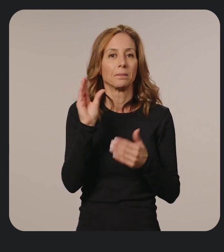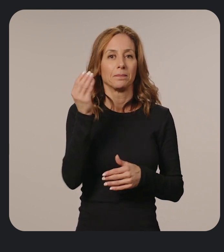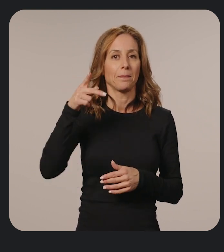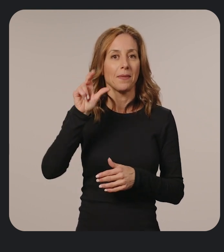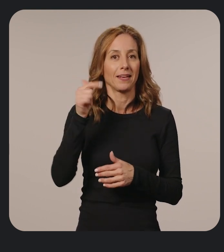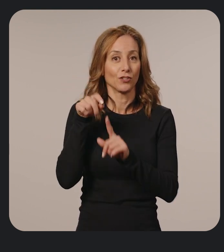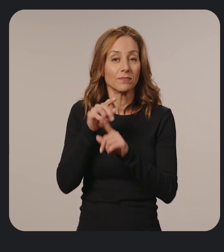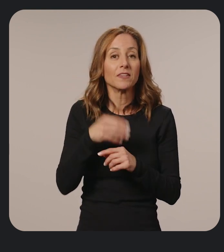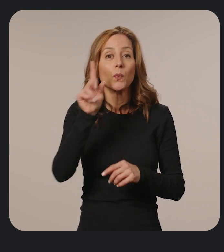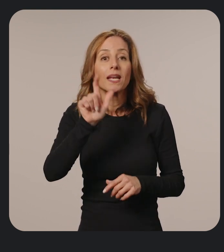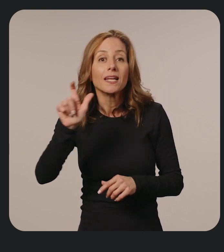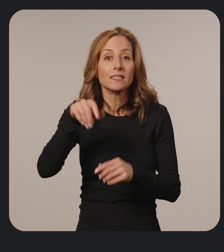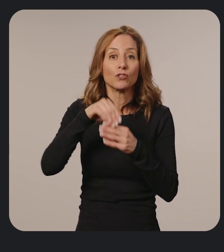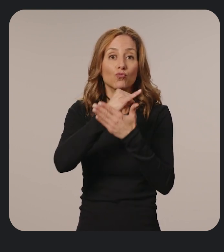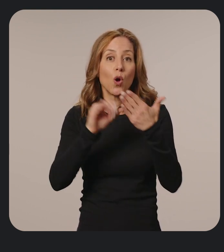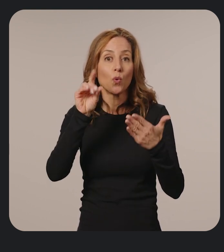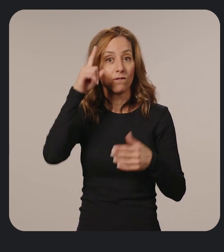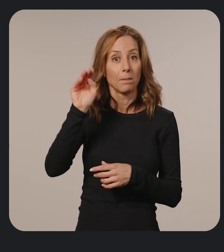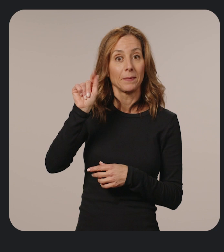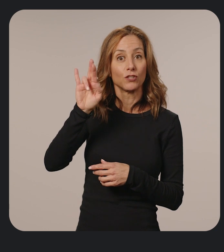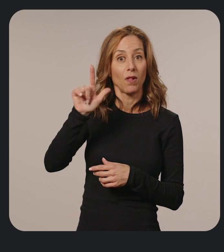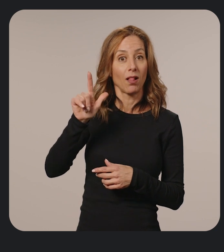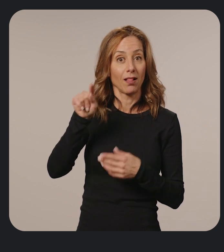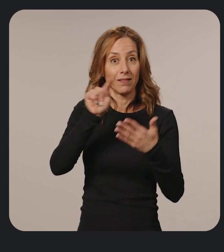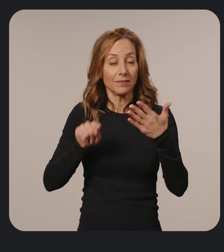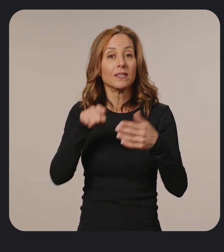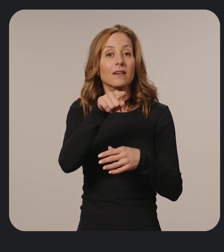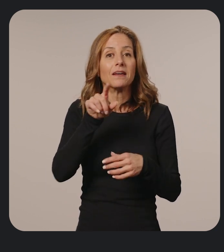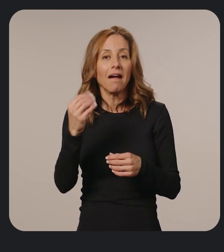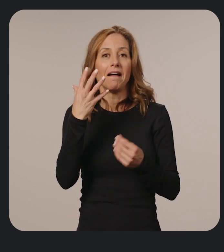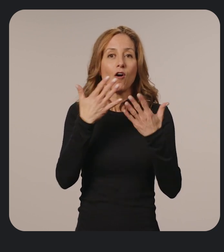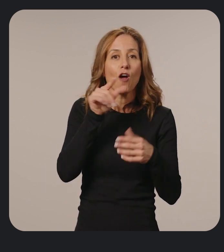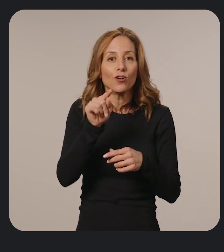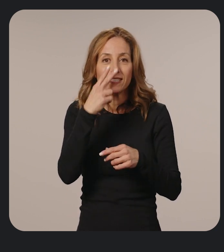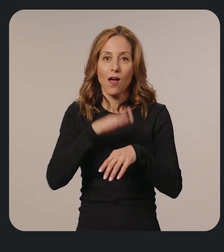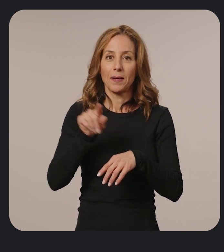package, a few clicks into the drawing code for the Material ripple, that splash of color you see when you tap on a Material